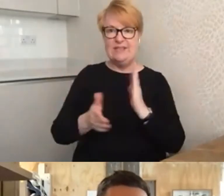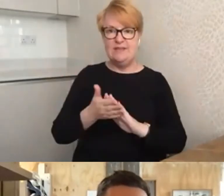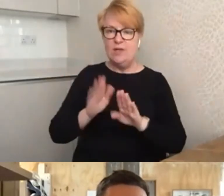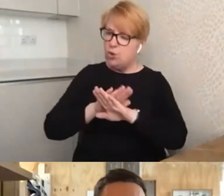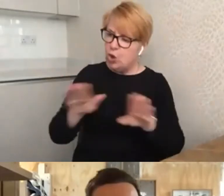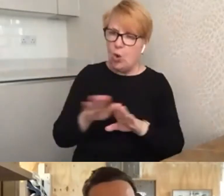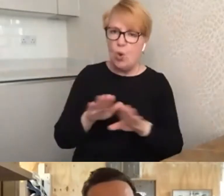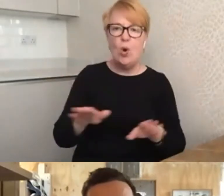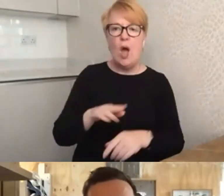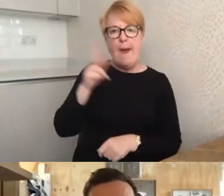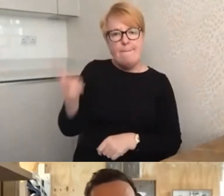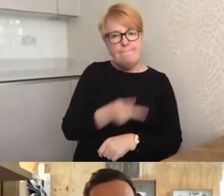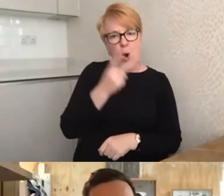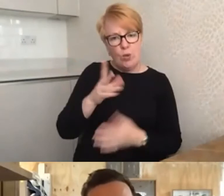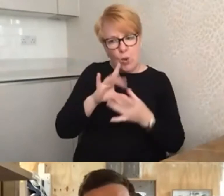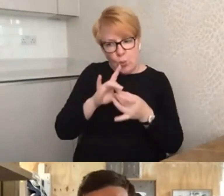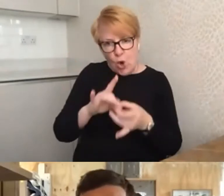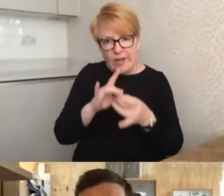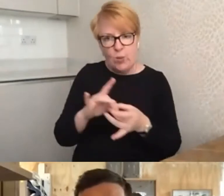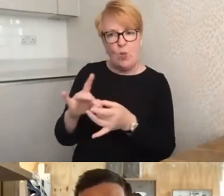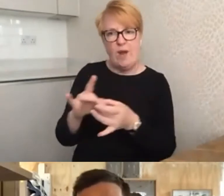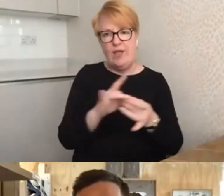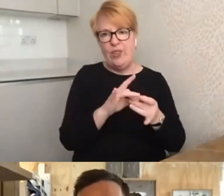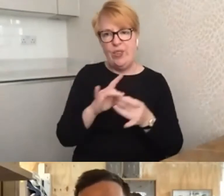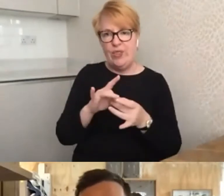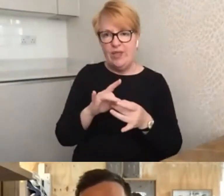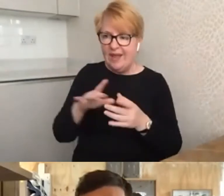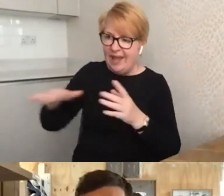watching organisations, in the neighbourhood, in the local where you live.